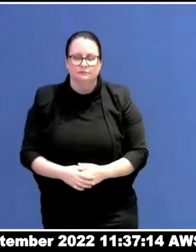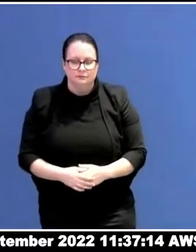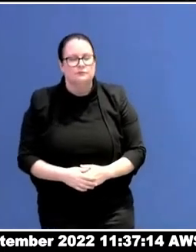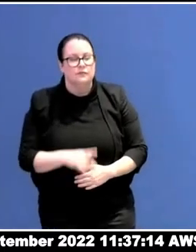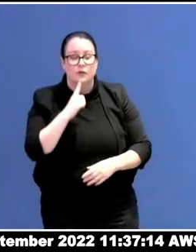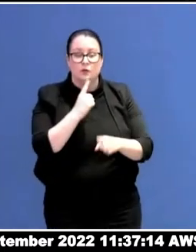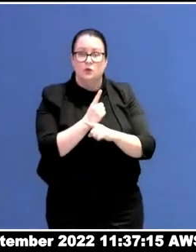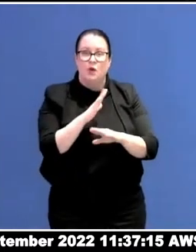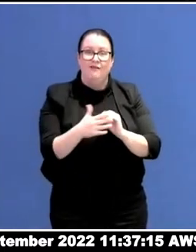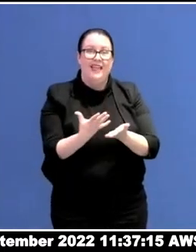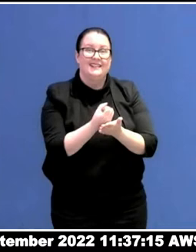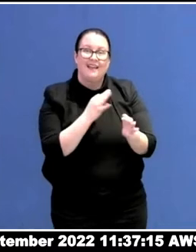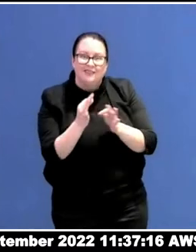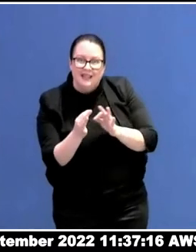So, thank you for doing that.